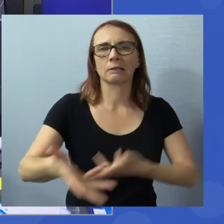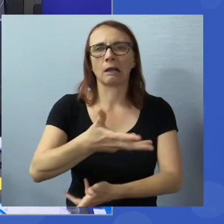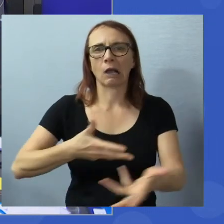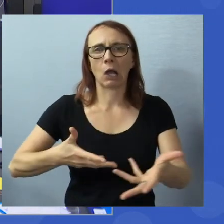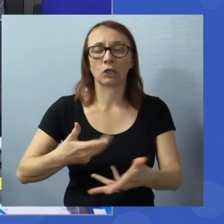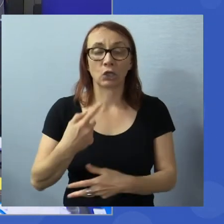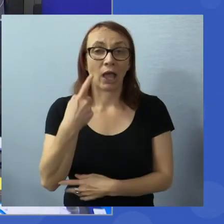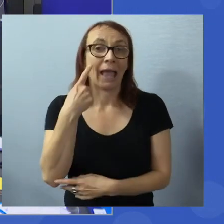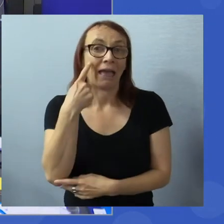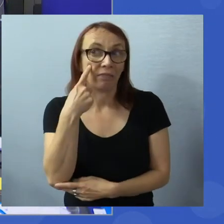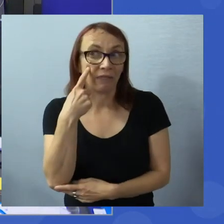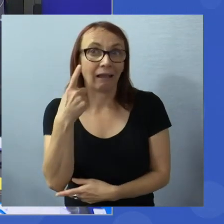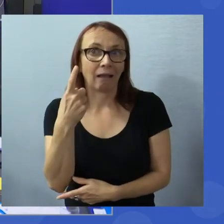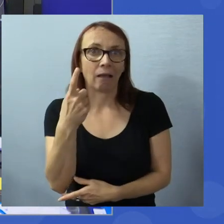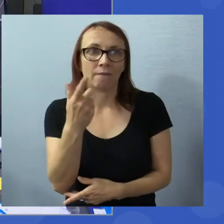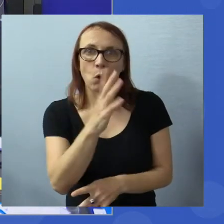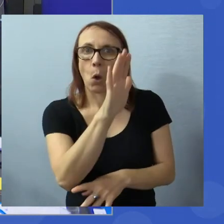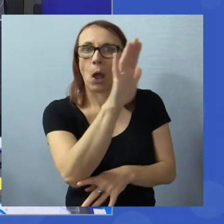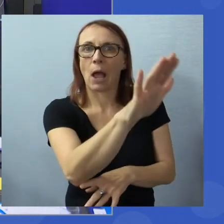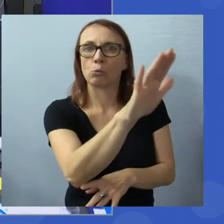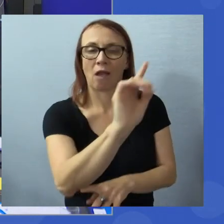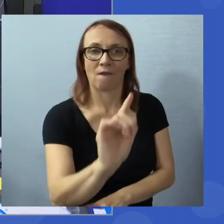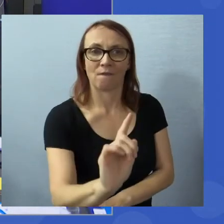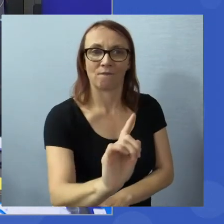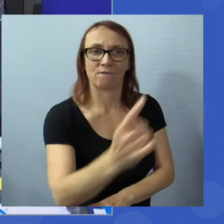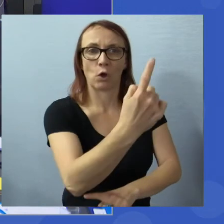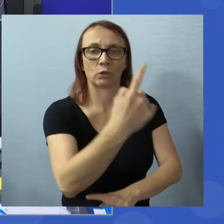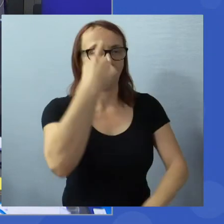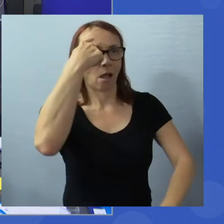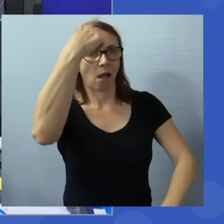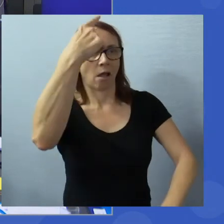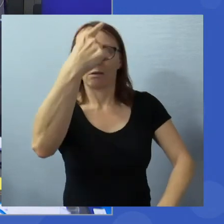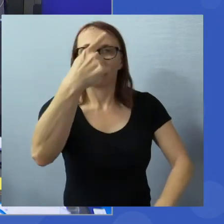that that you wouldn't get at a first first thought and so we put the out and